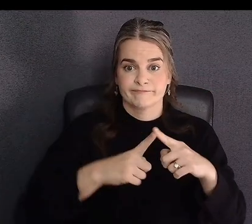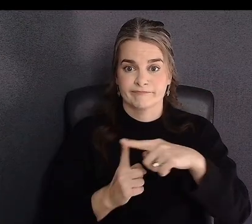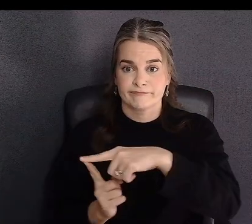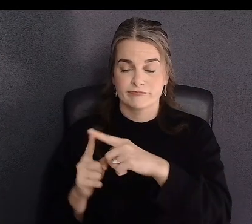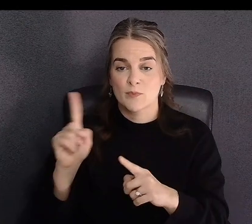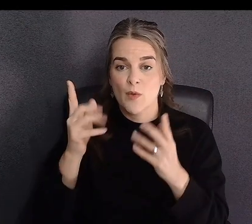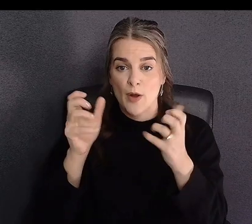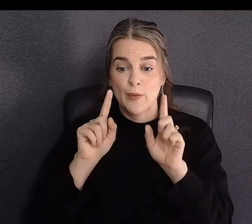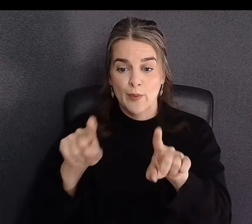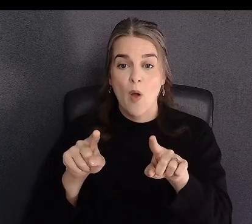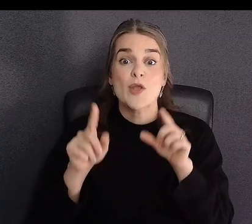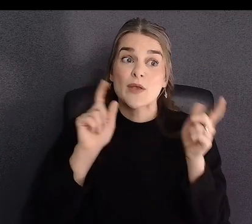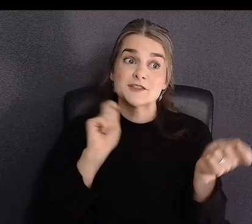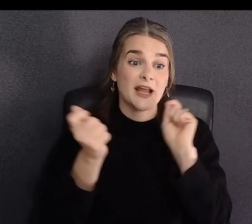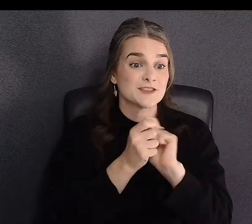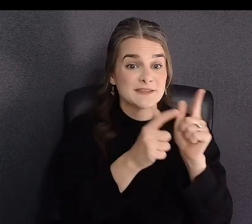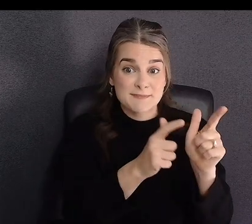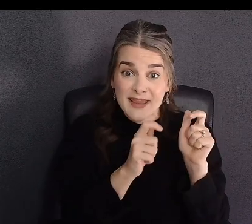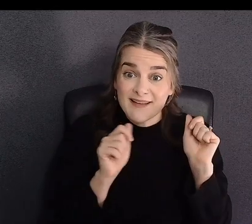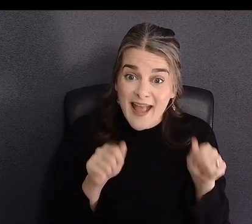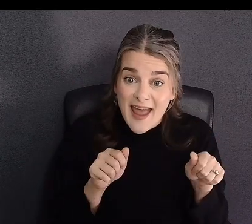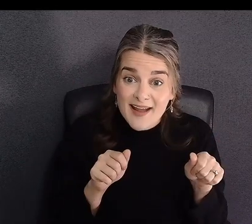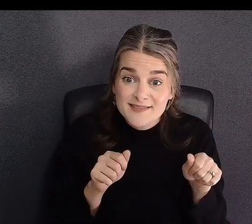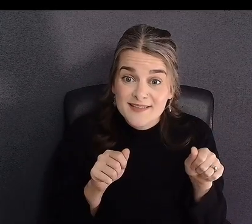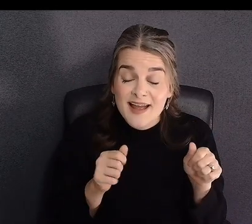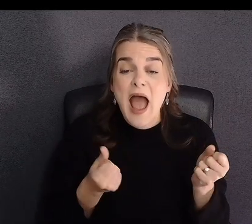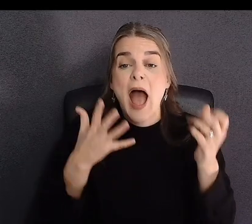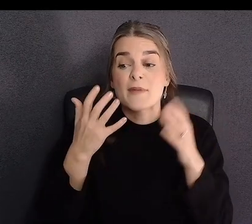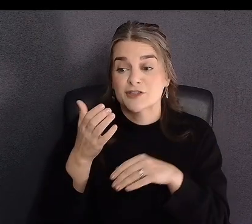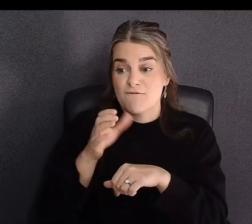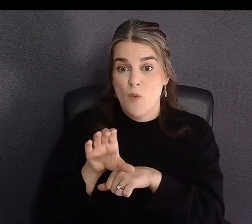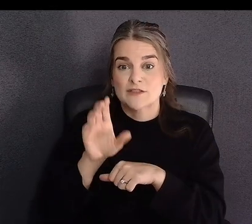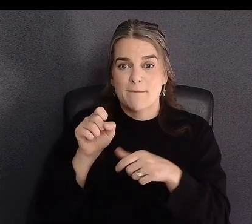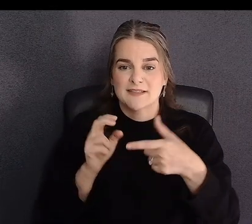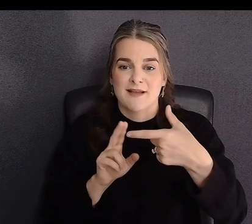You can change the speed, how much pressure, how much force you have to click.